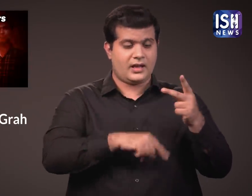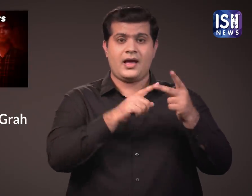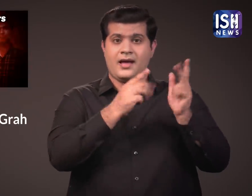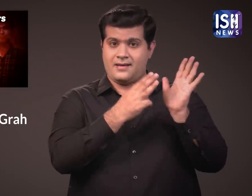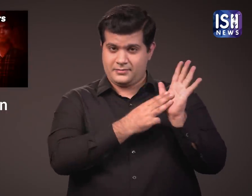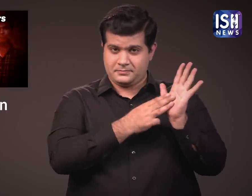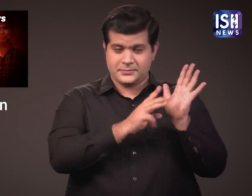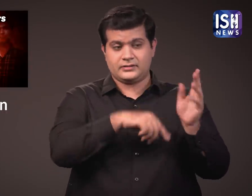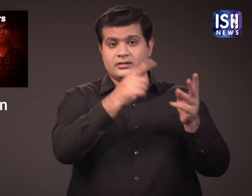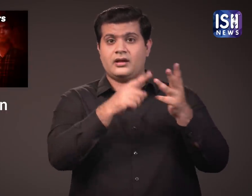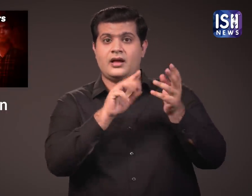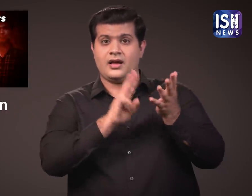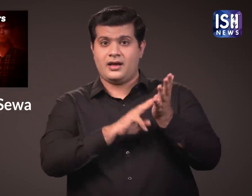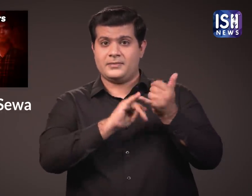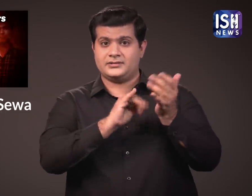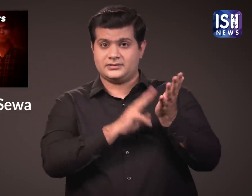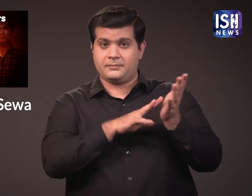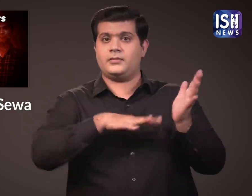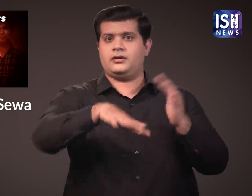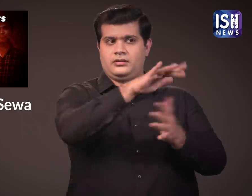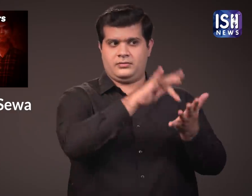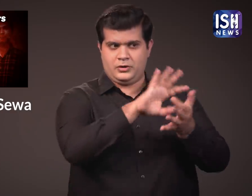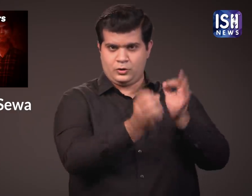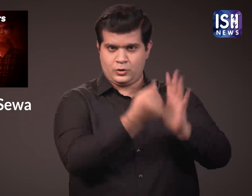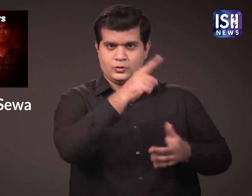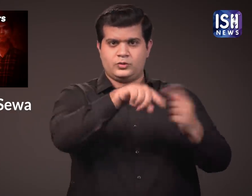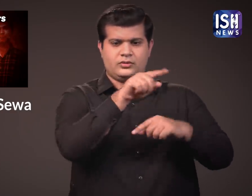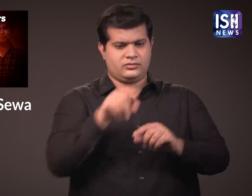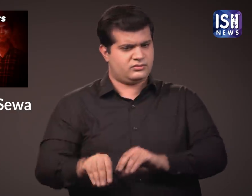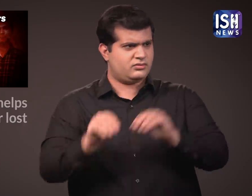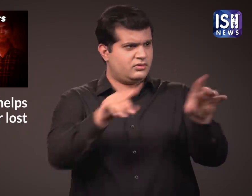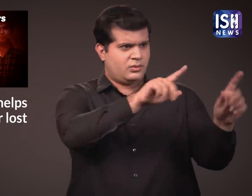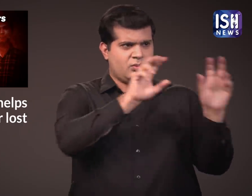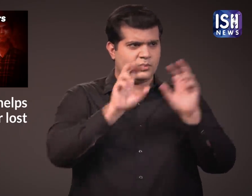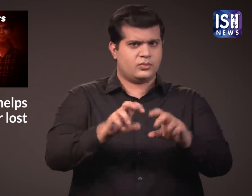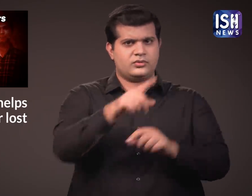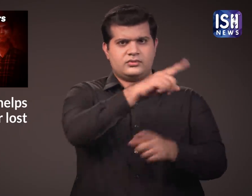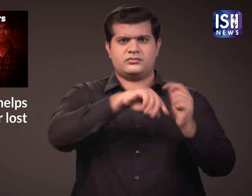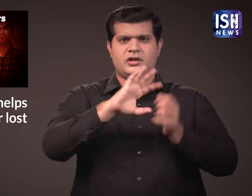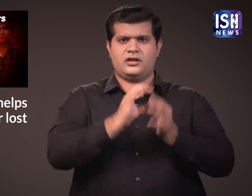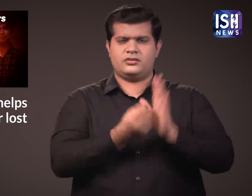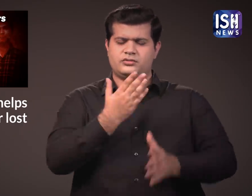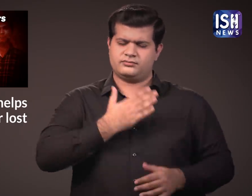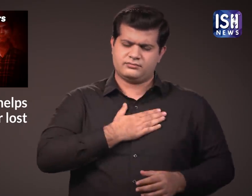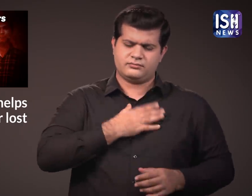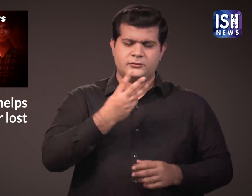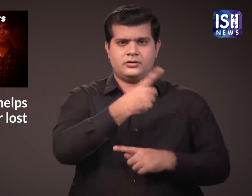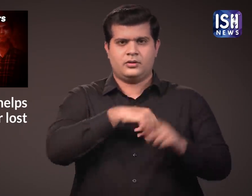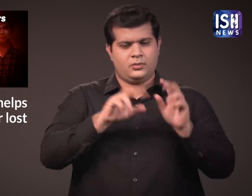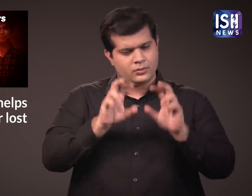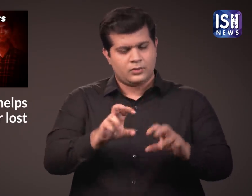Manosamarpan and Manosamajik Sewa Samiti. They took Moni under their wing and cared for her.